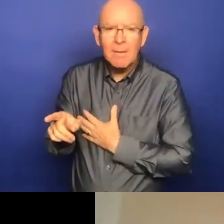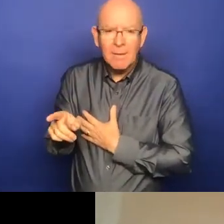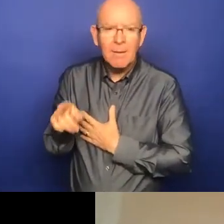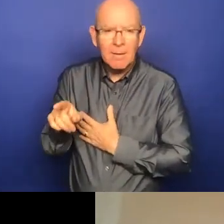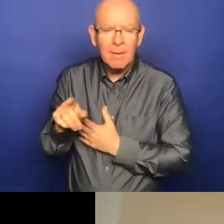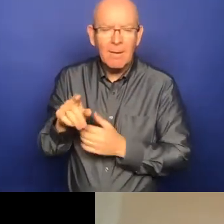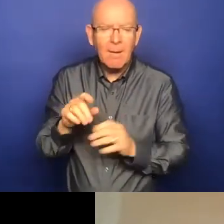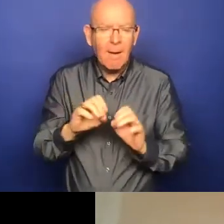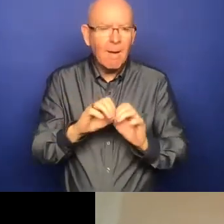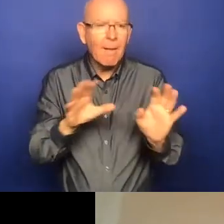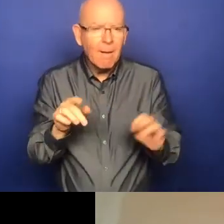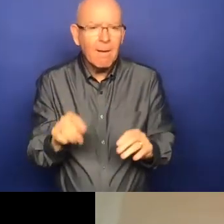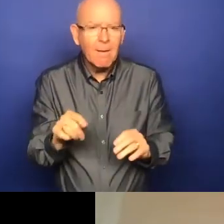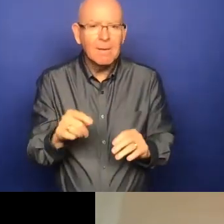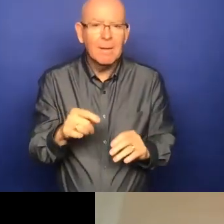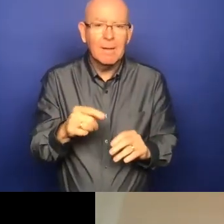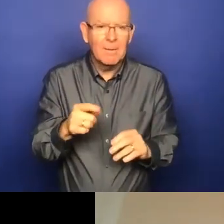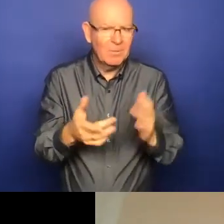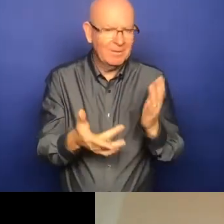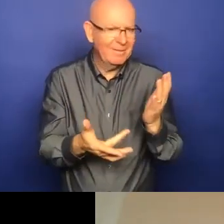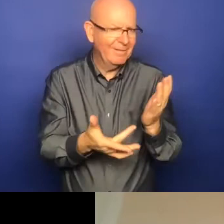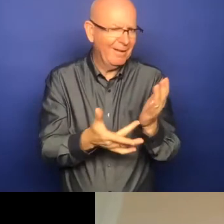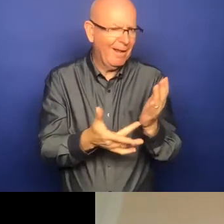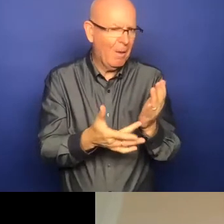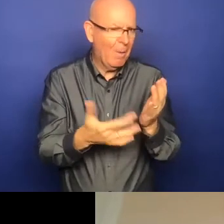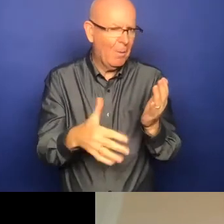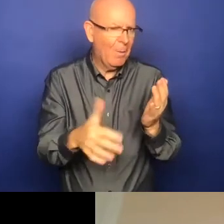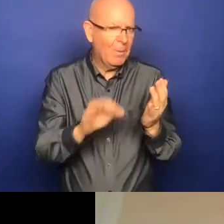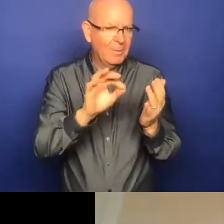that are interested on looking at